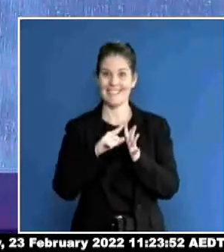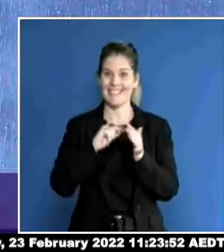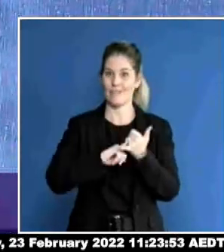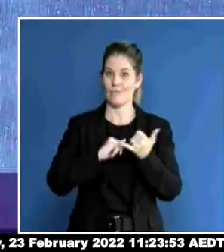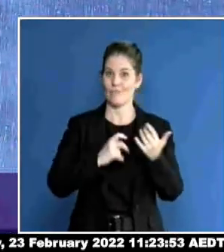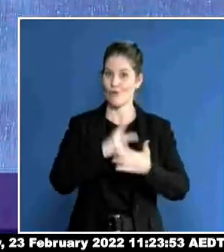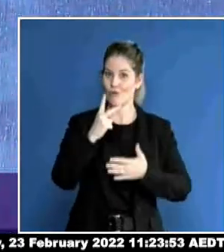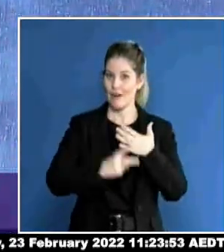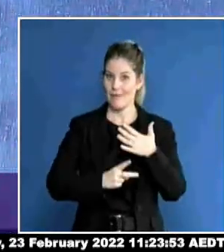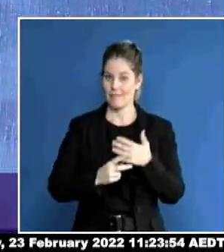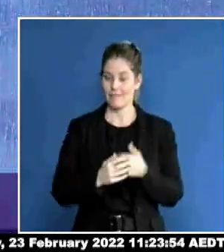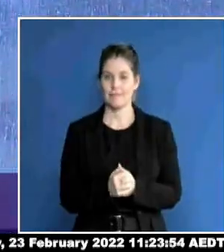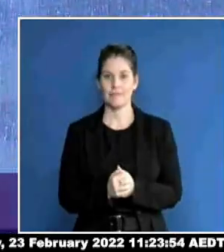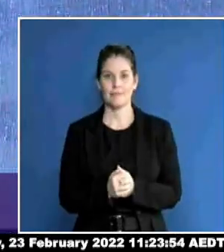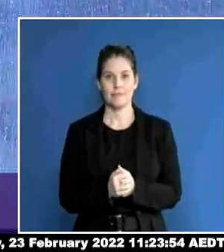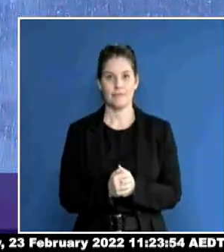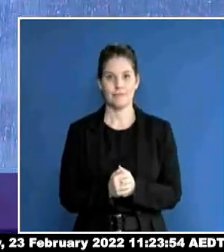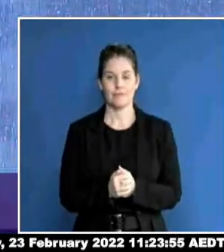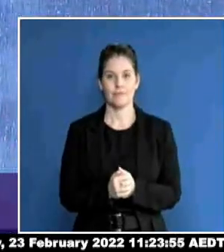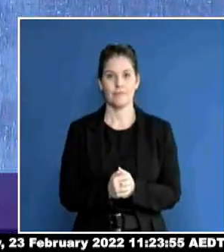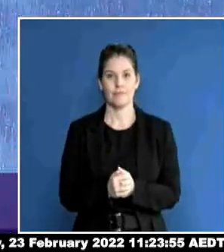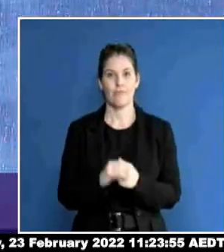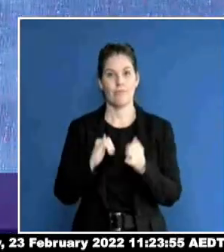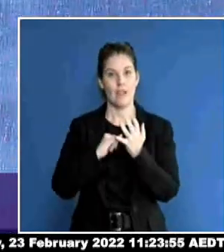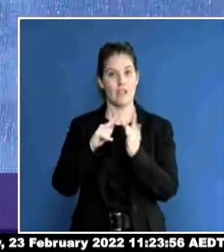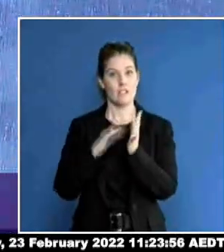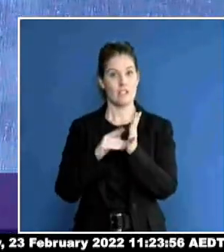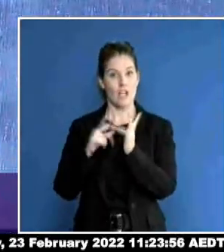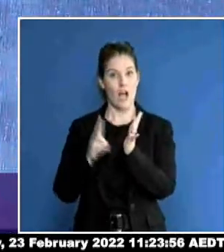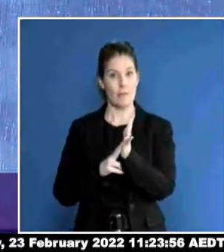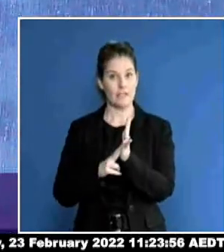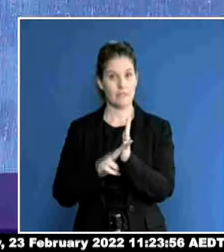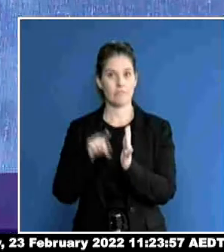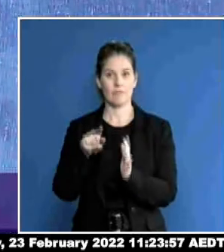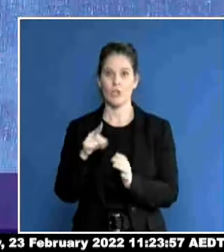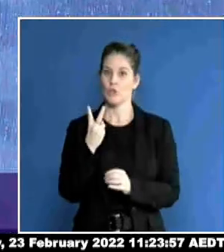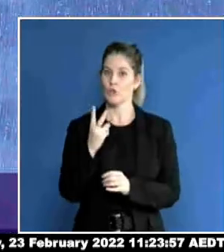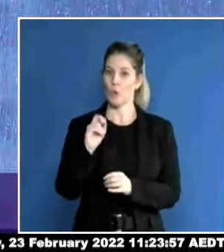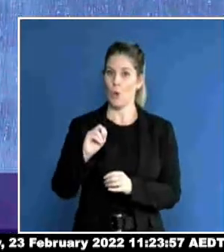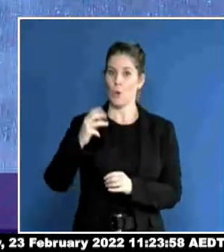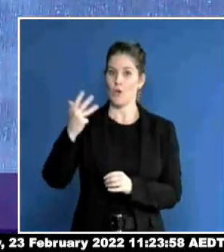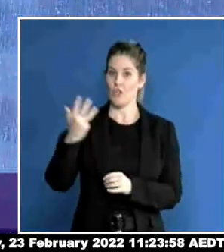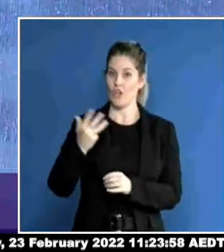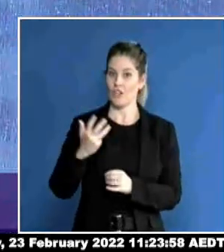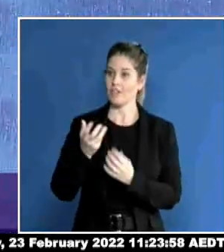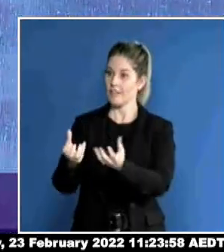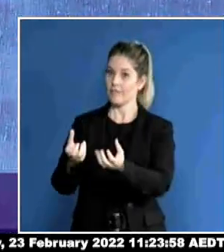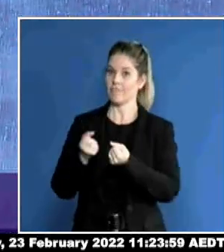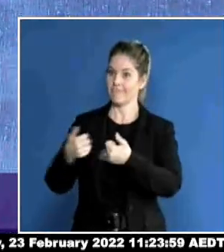Simon Green is the 2009 recipient of the Innovation Award by the Disability Leadership